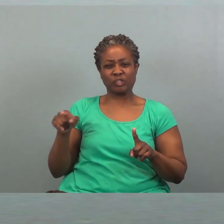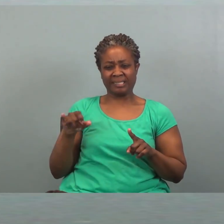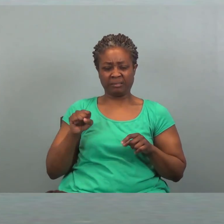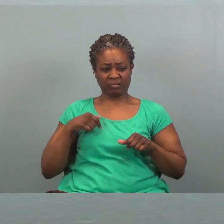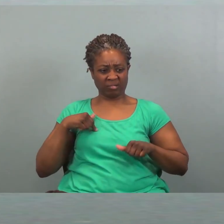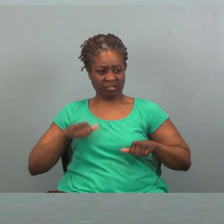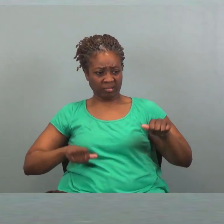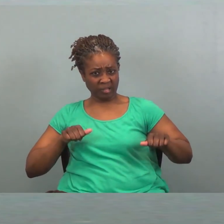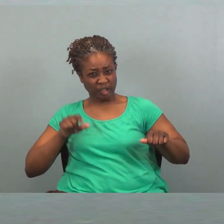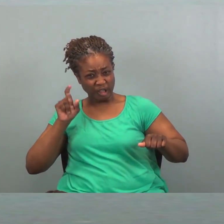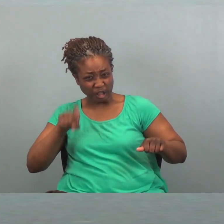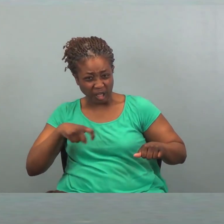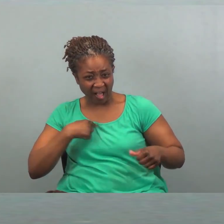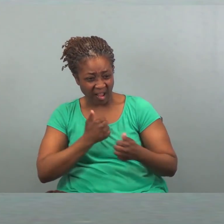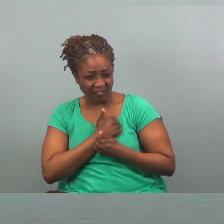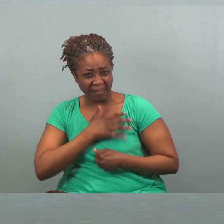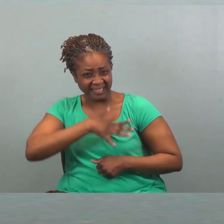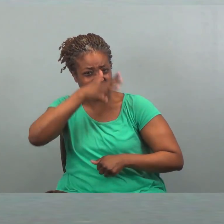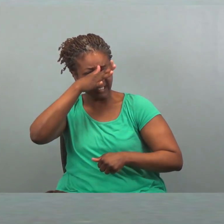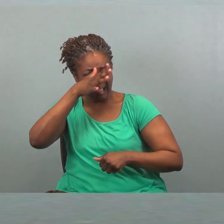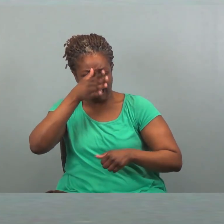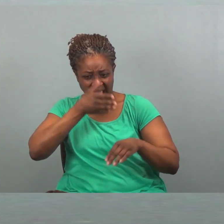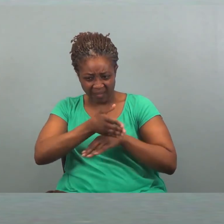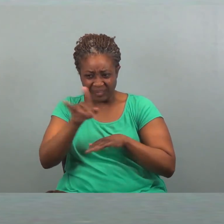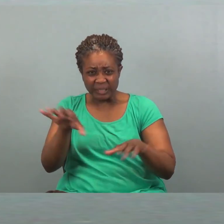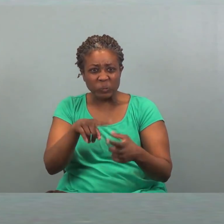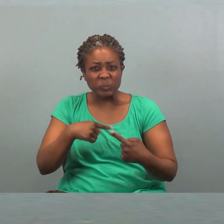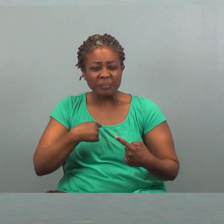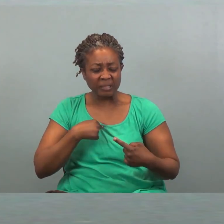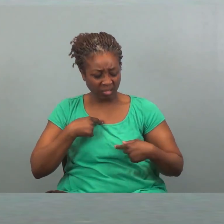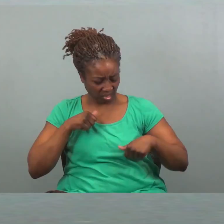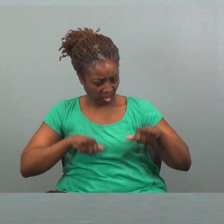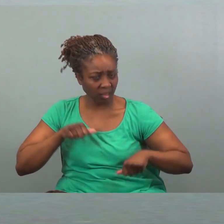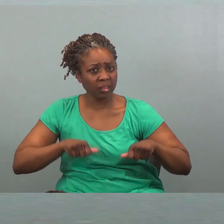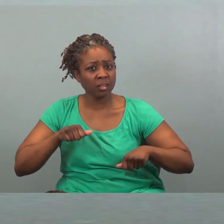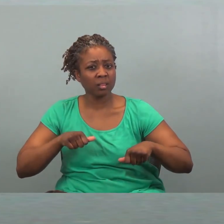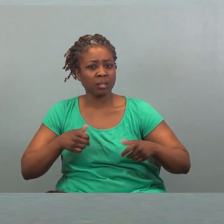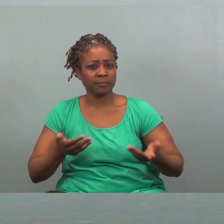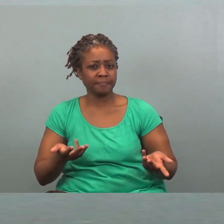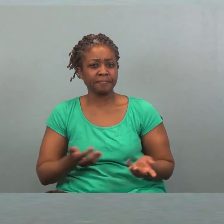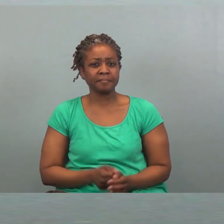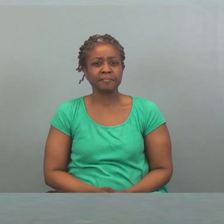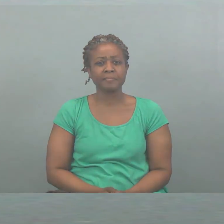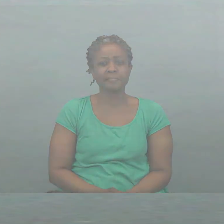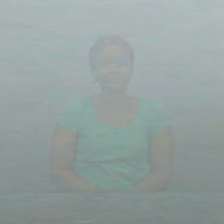misconstrue what the person is actually stating. Their comment may be questioning whether they should love their father after what he did to them.